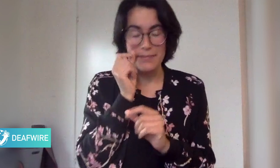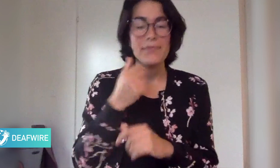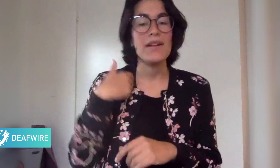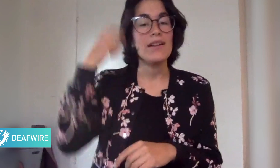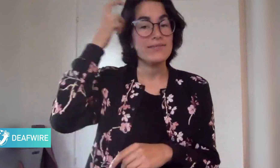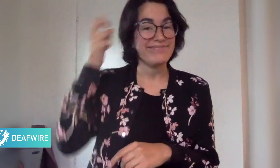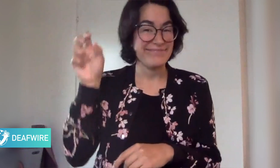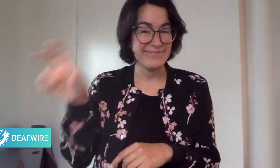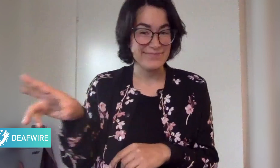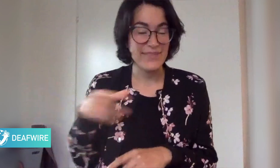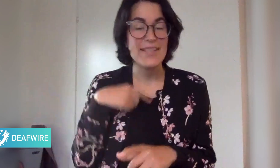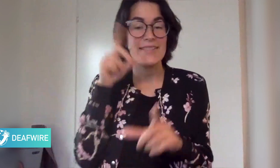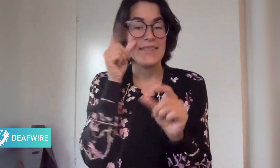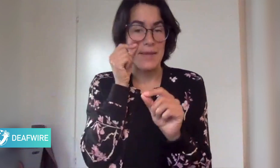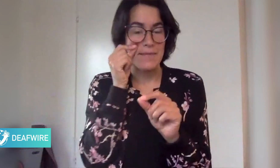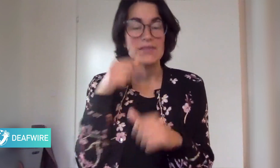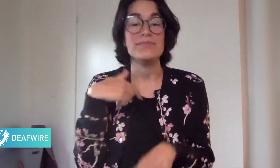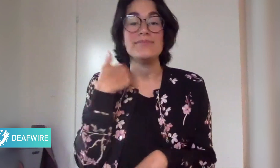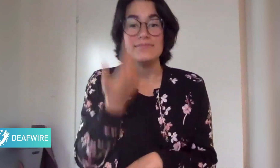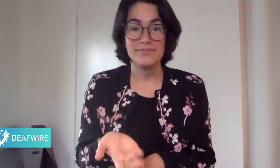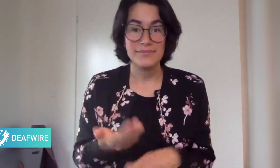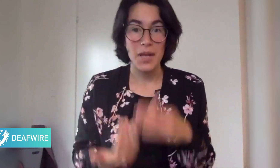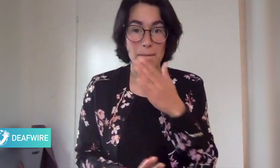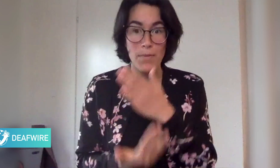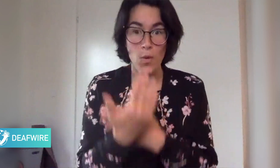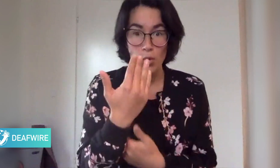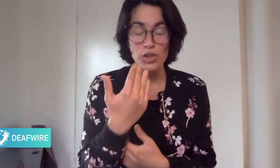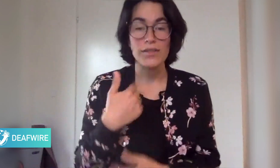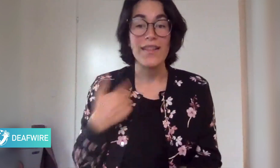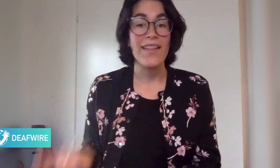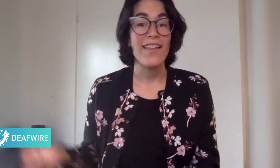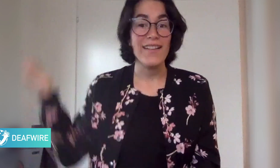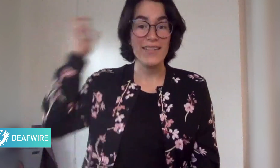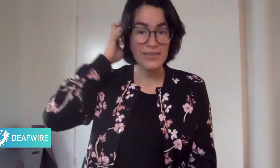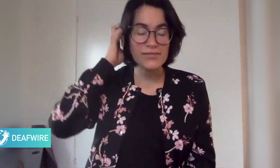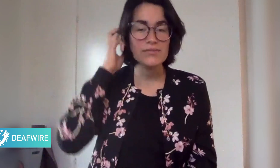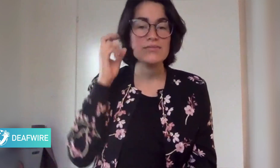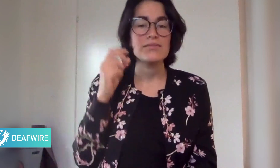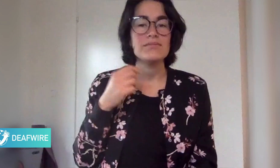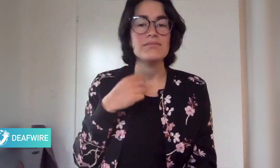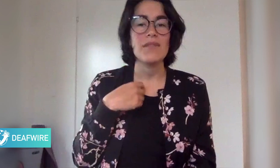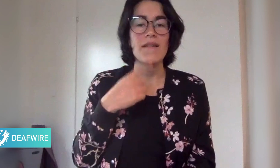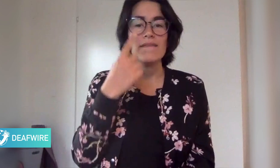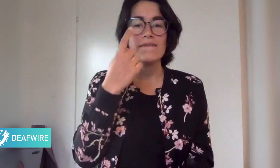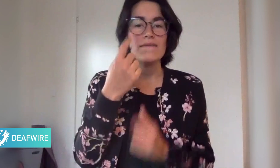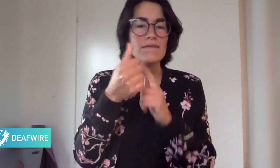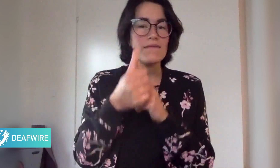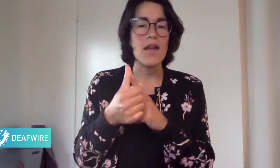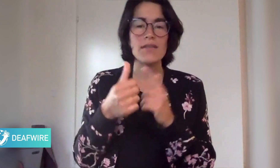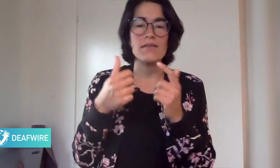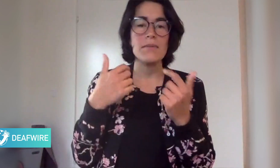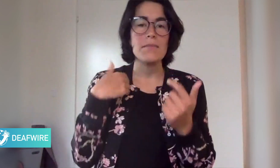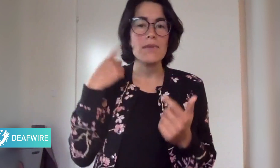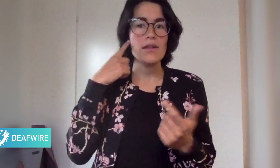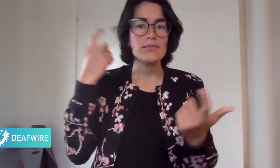then at night, I take it off before I go to sleep. The next morning, I put it back on,